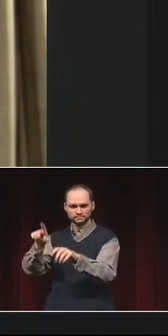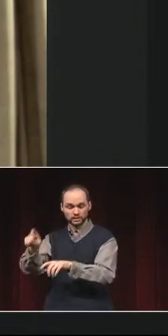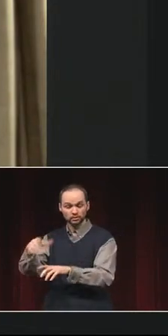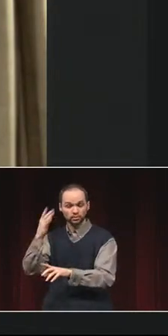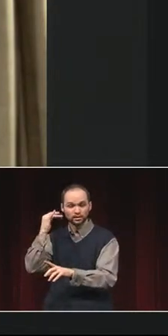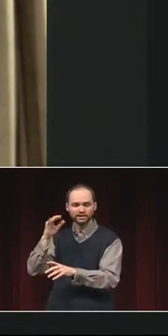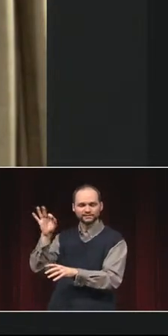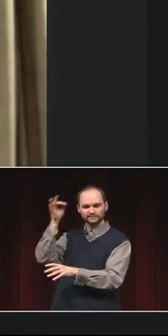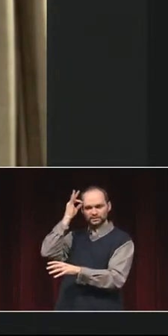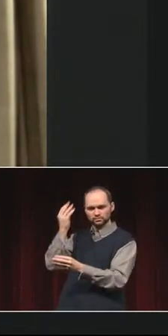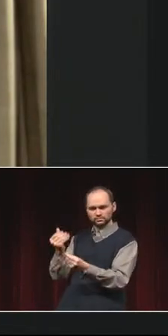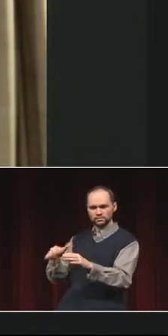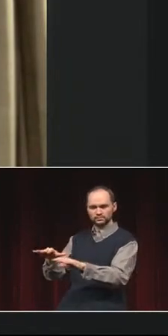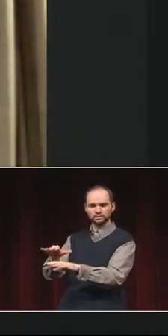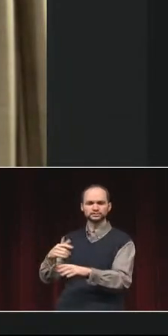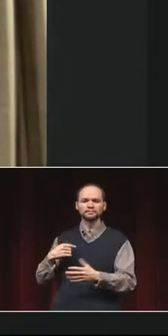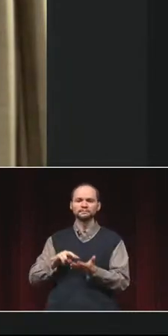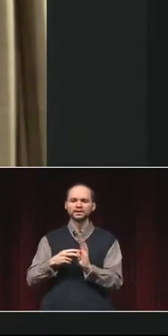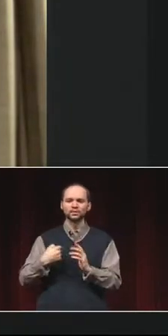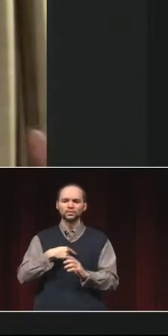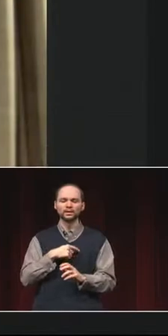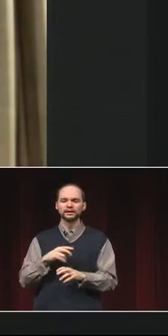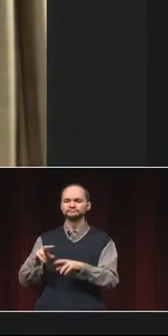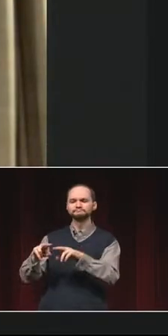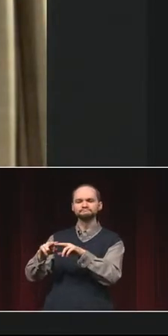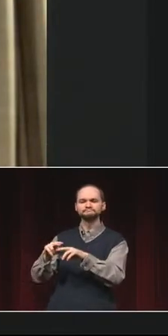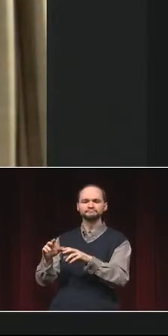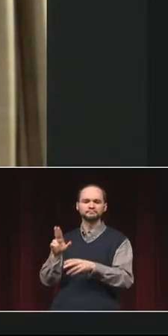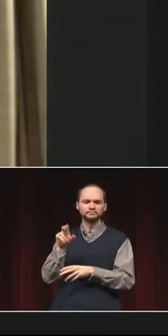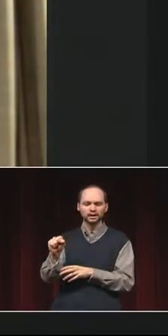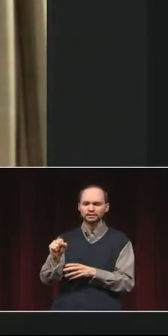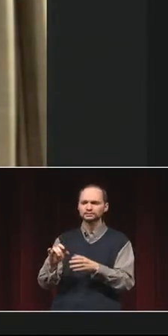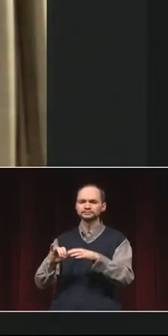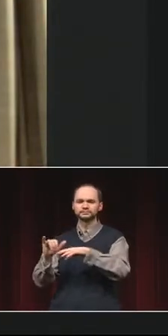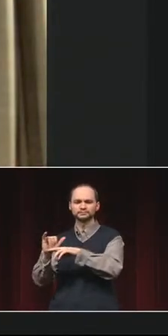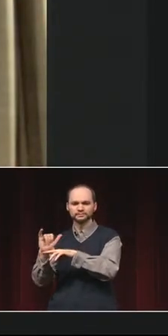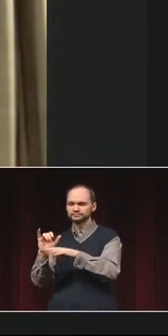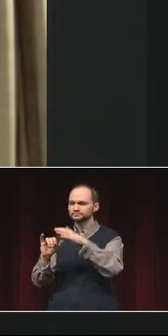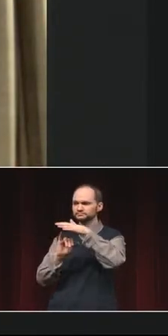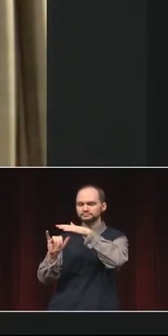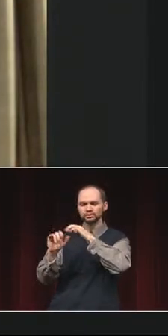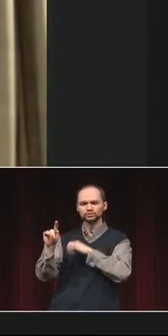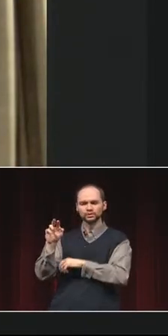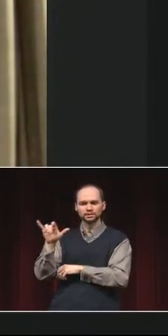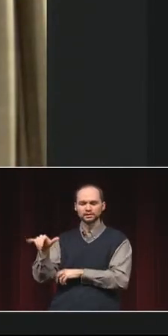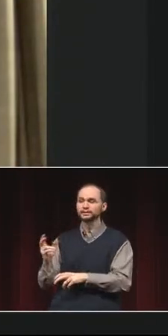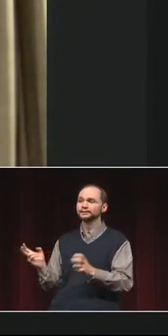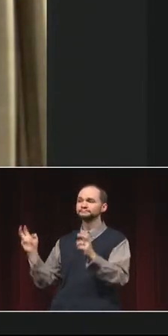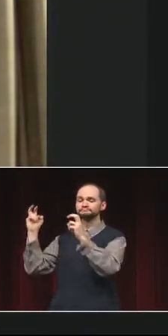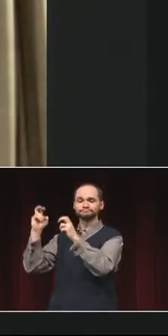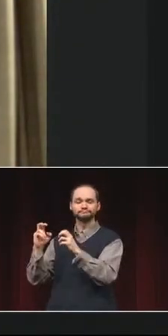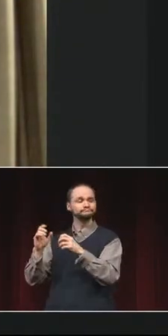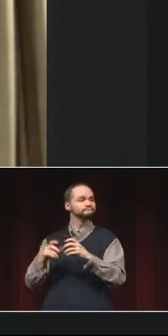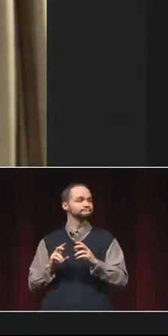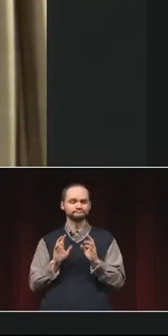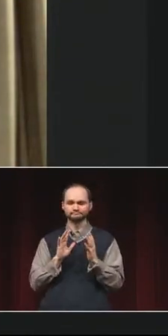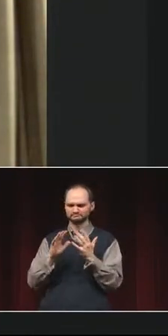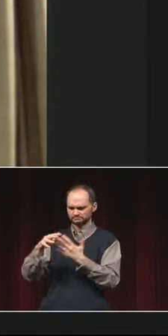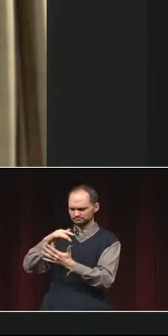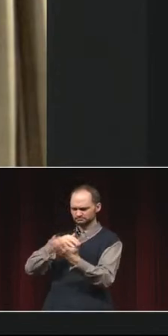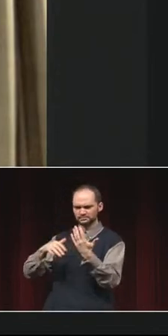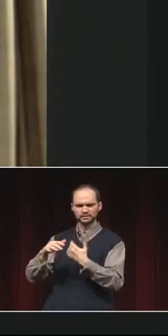trolley together to our locations on site. Black and white. I could hardly imagine such a thing